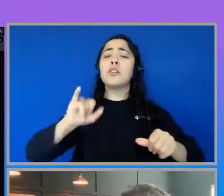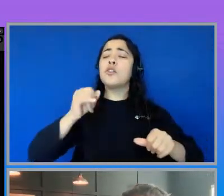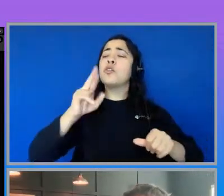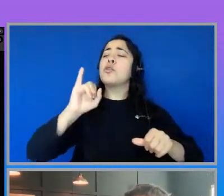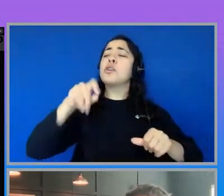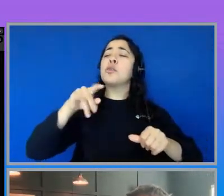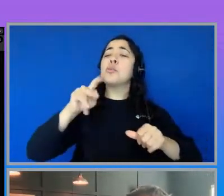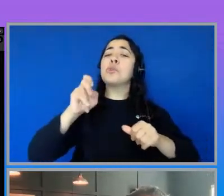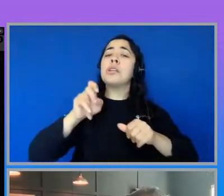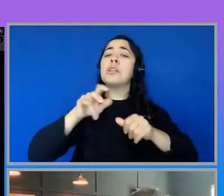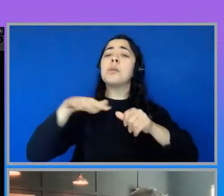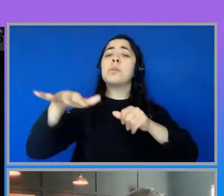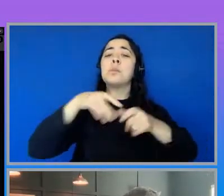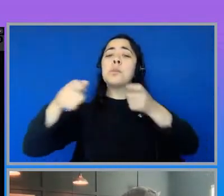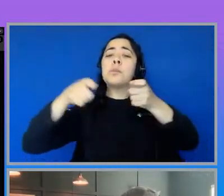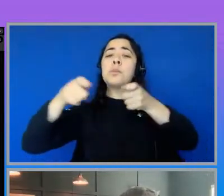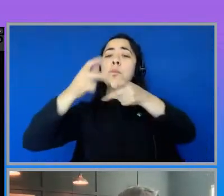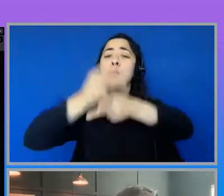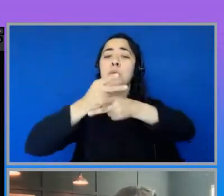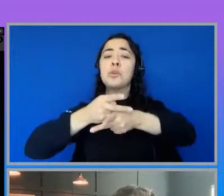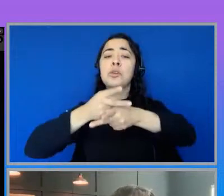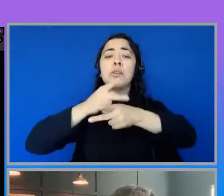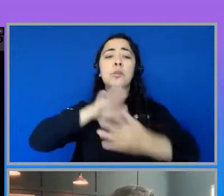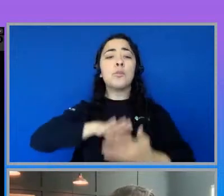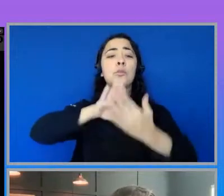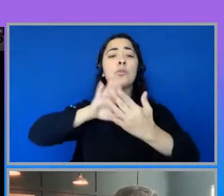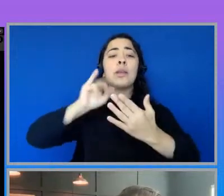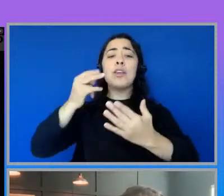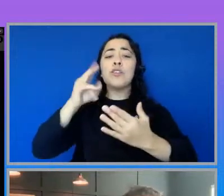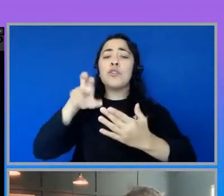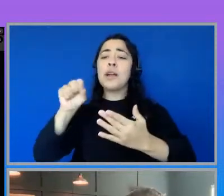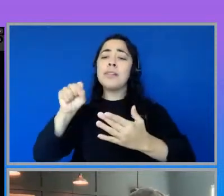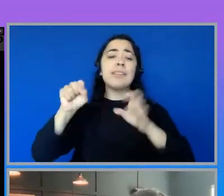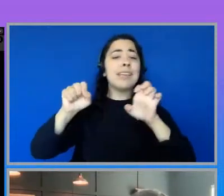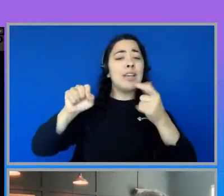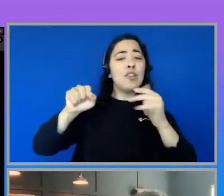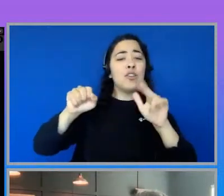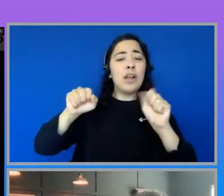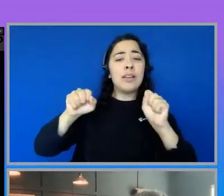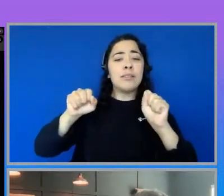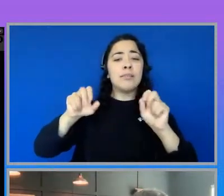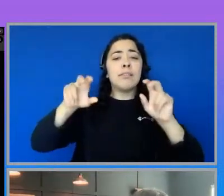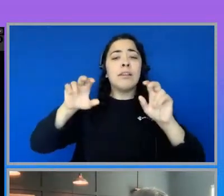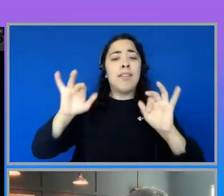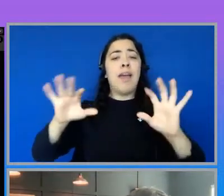jurisprudence. The presence of an ingress and egress latch serves as a paramount for ensuring compliance with